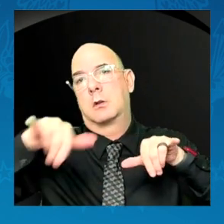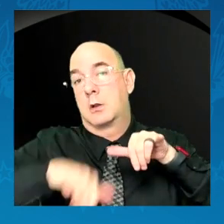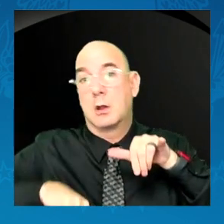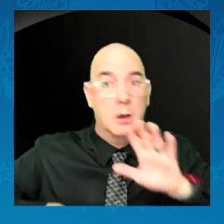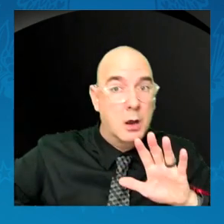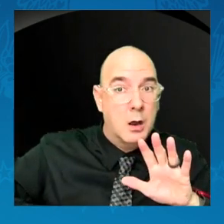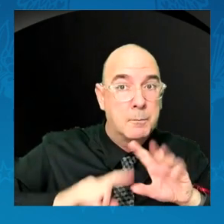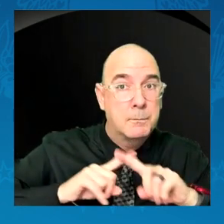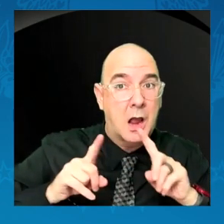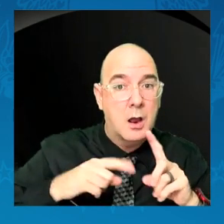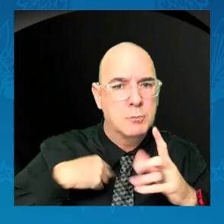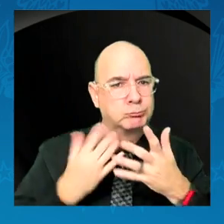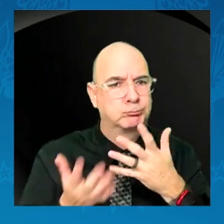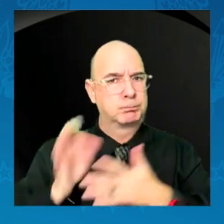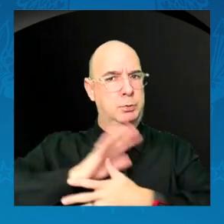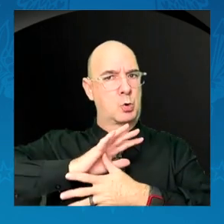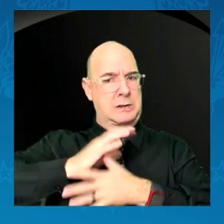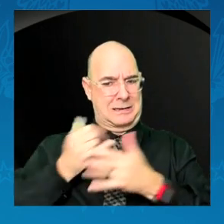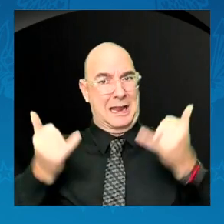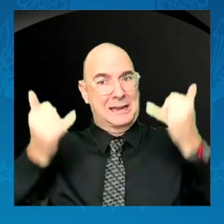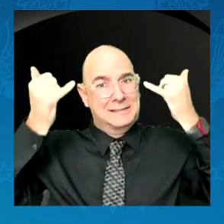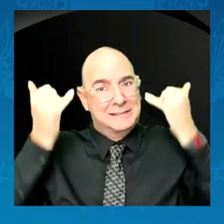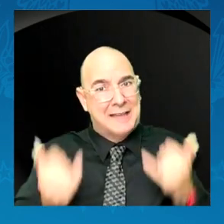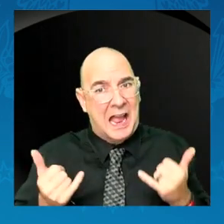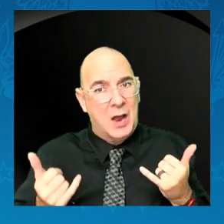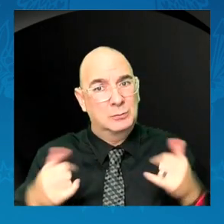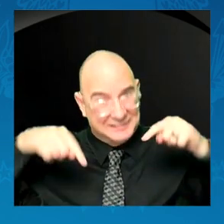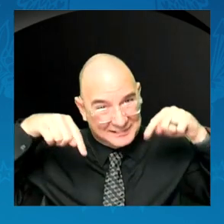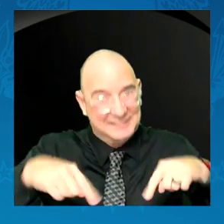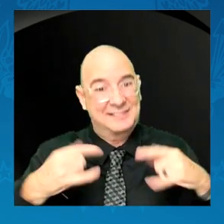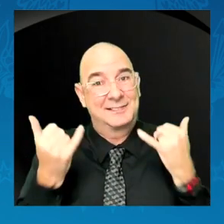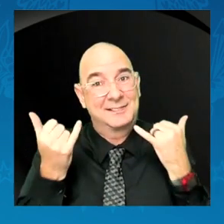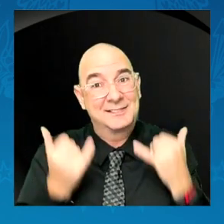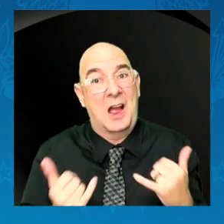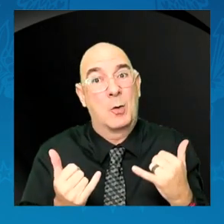But the data, so it allows us to confirm it, allows us to then judge our effectiveness.